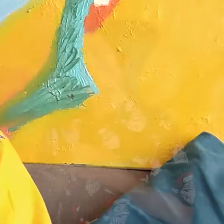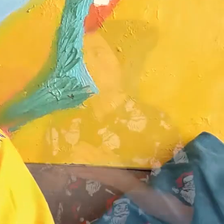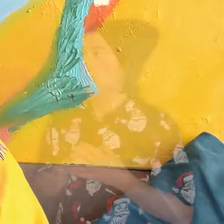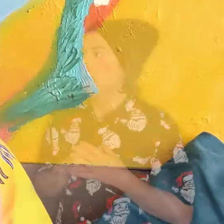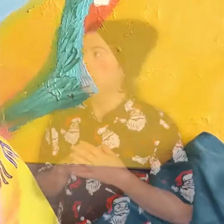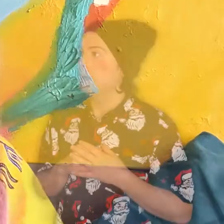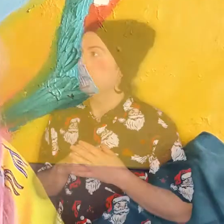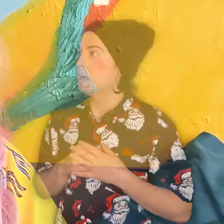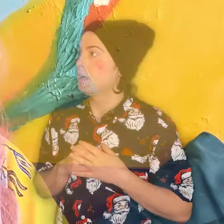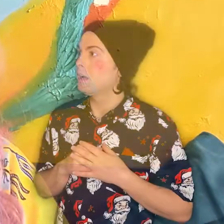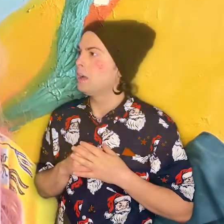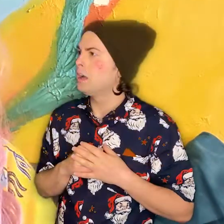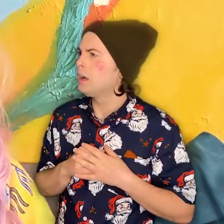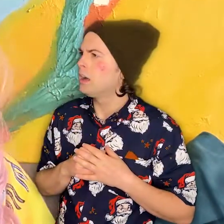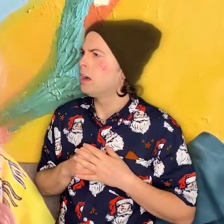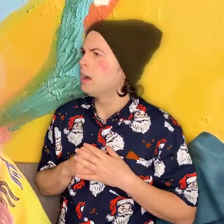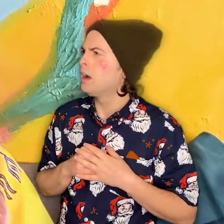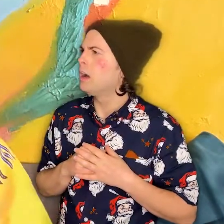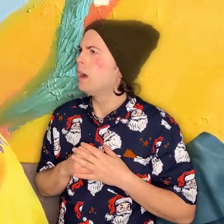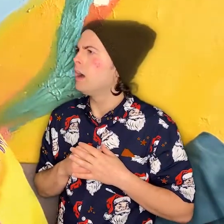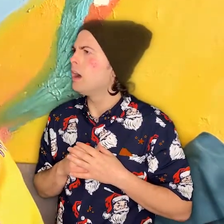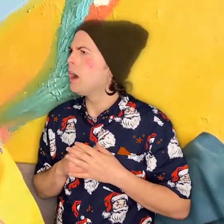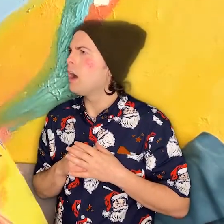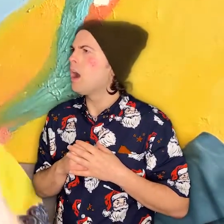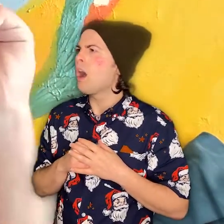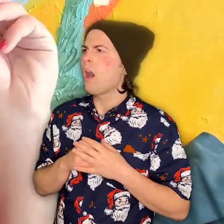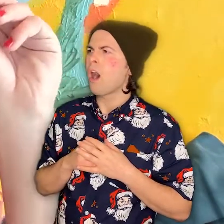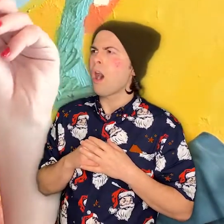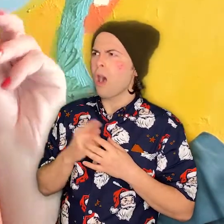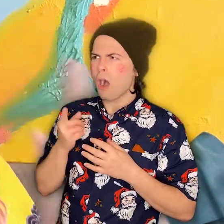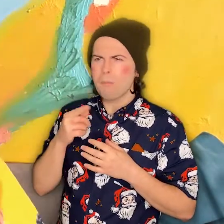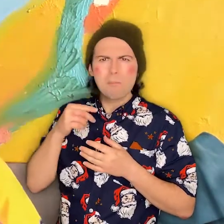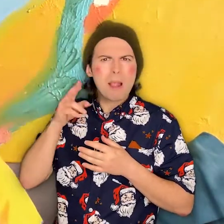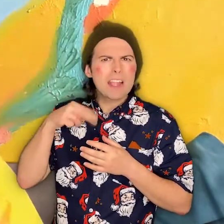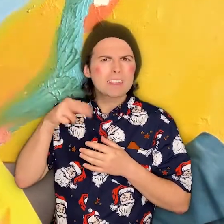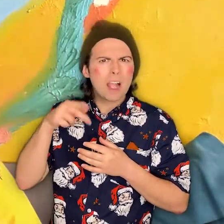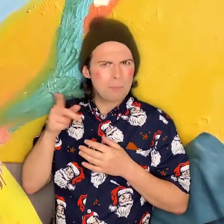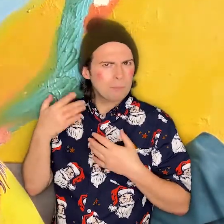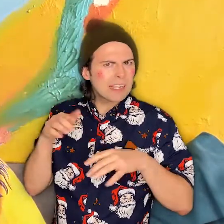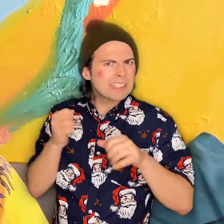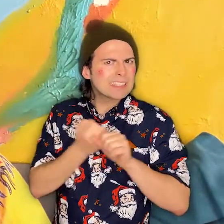Carina – Well that was my crib, thanks for coming. Do you like my painting? I did it myself.